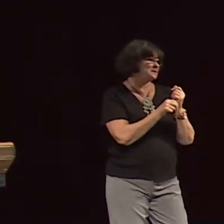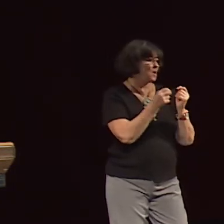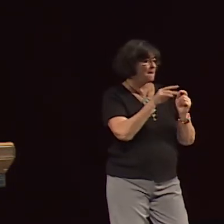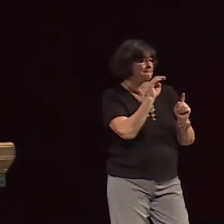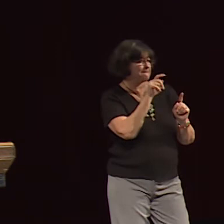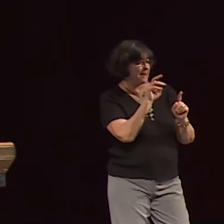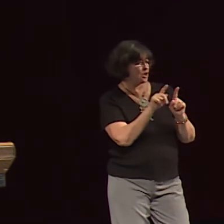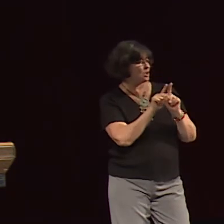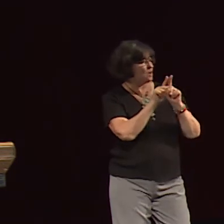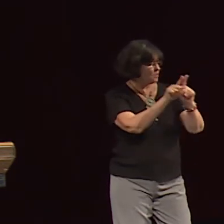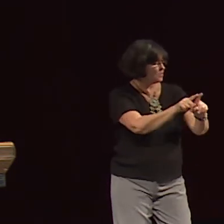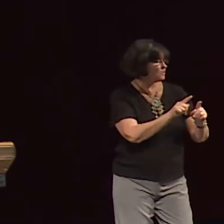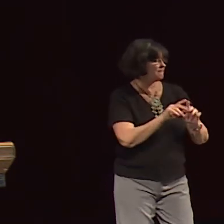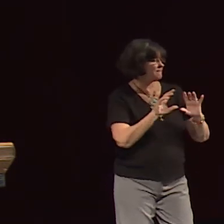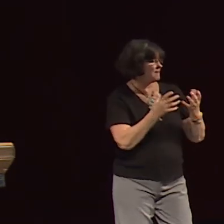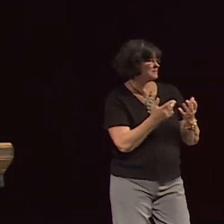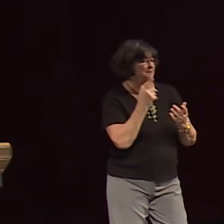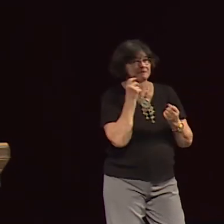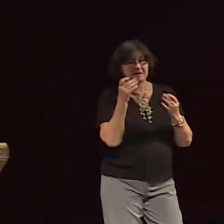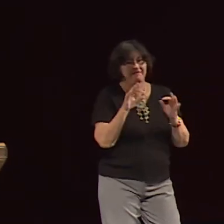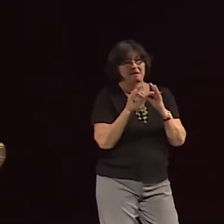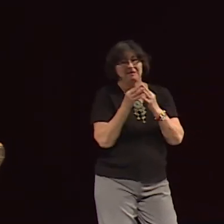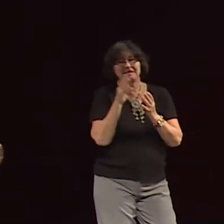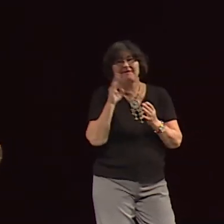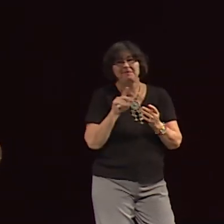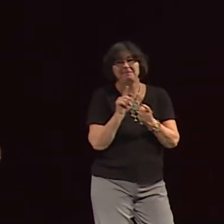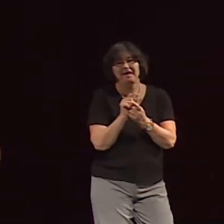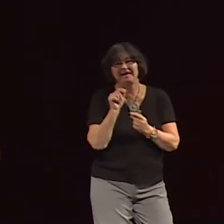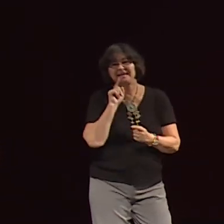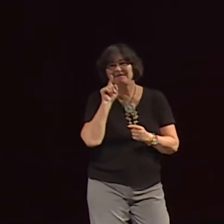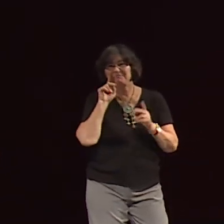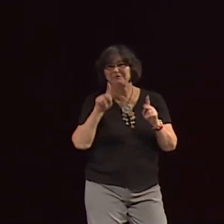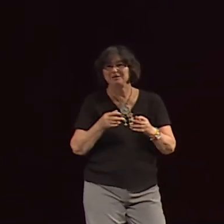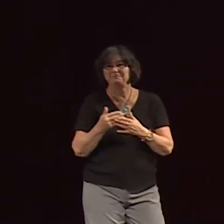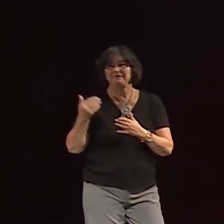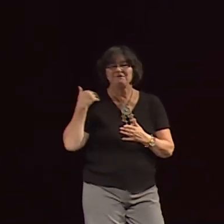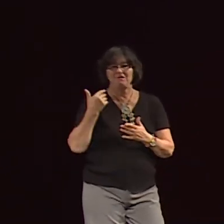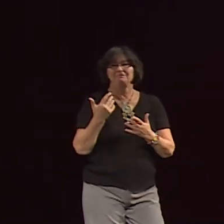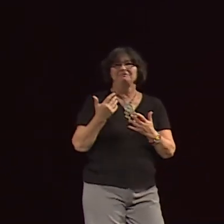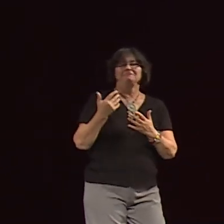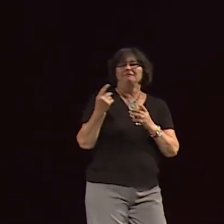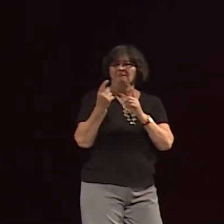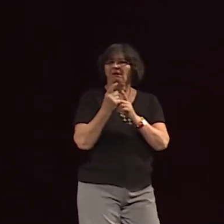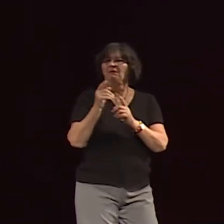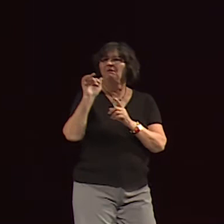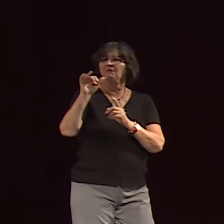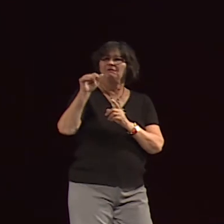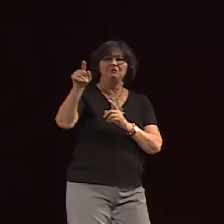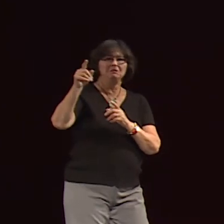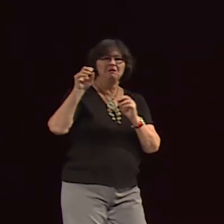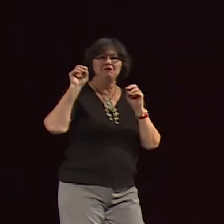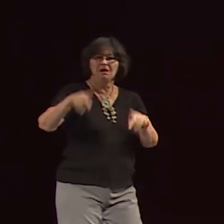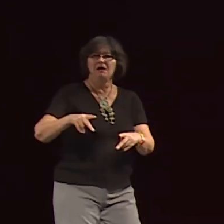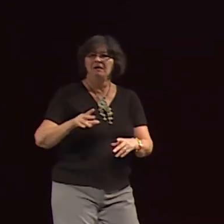with a deaf mentor, um, because they see that there is a need there